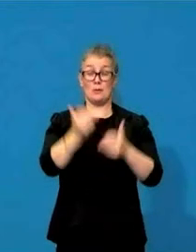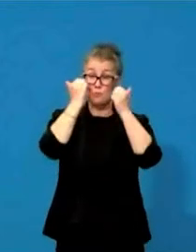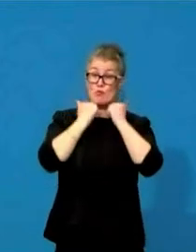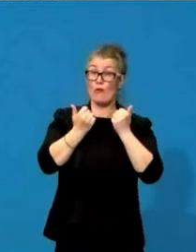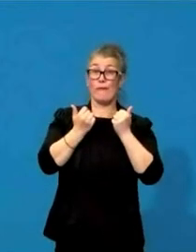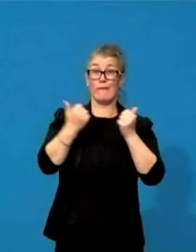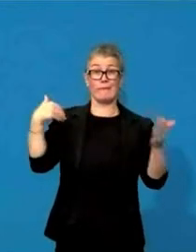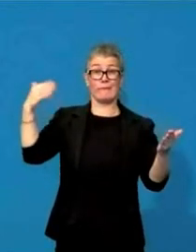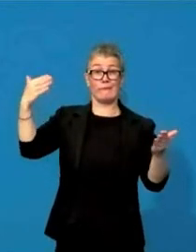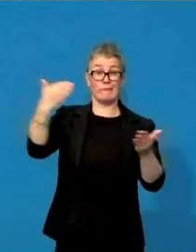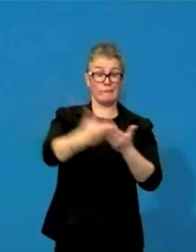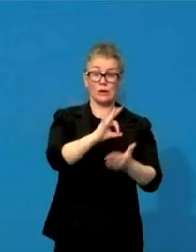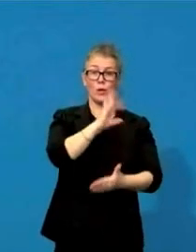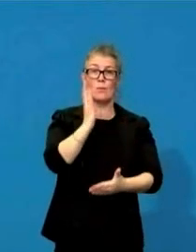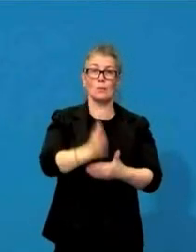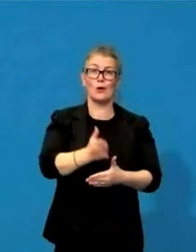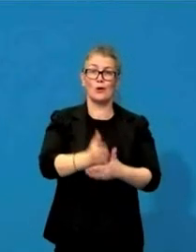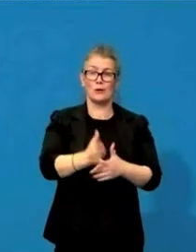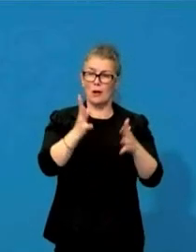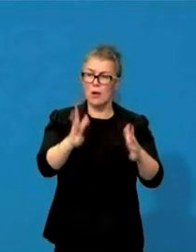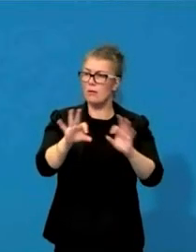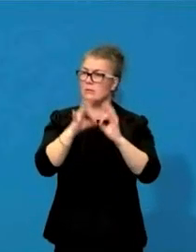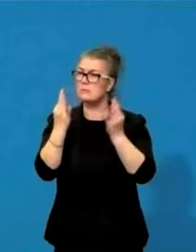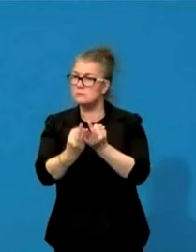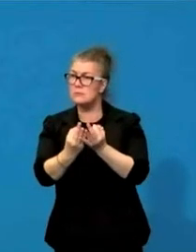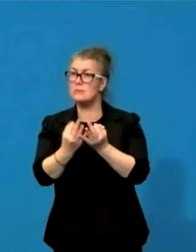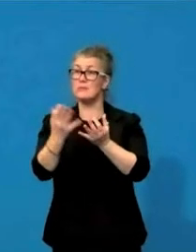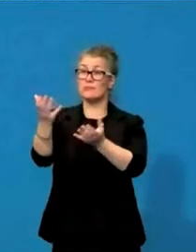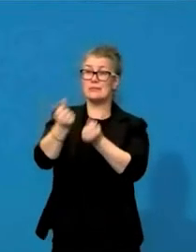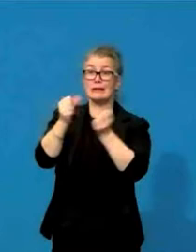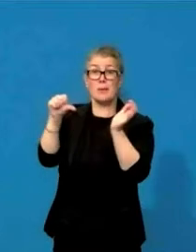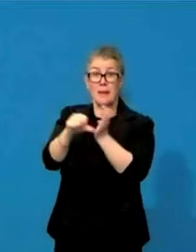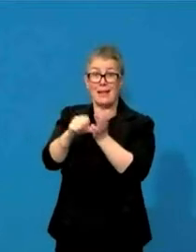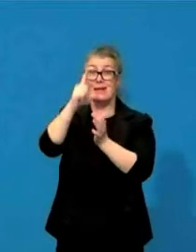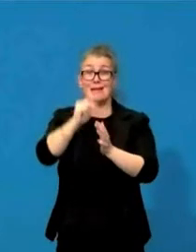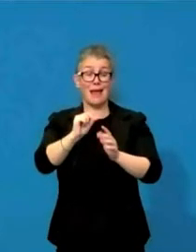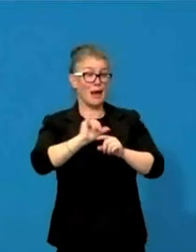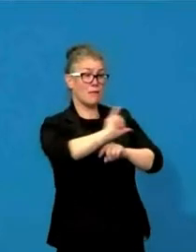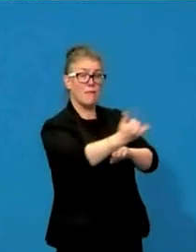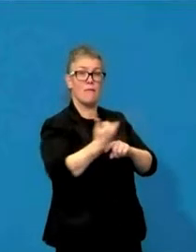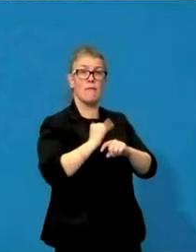There are lots of organisations who get money to do some of this stuff that don't